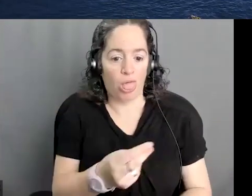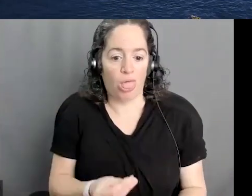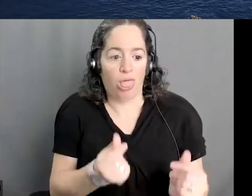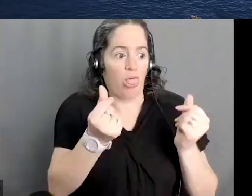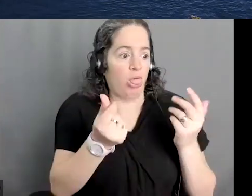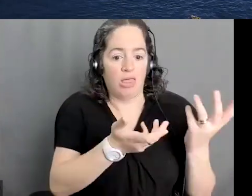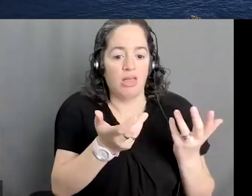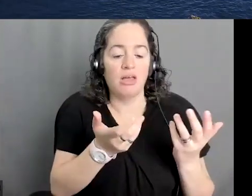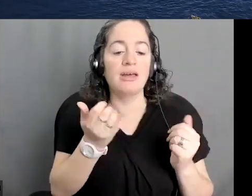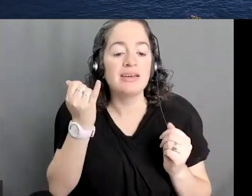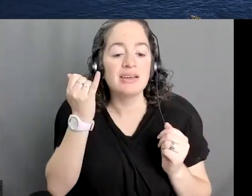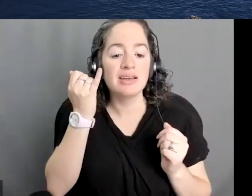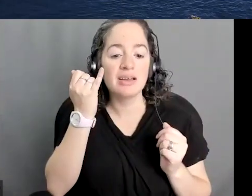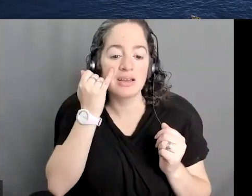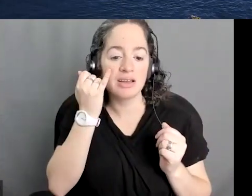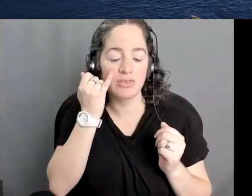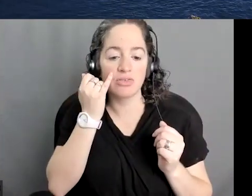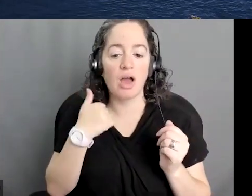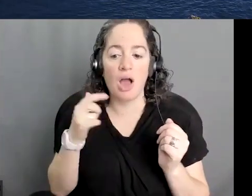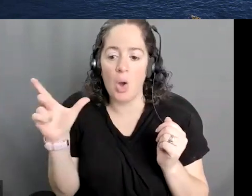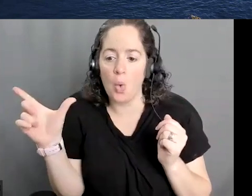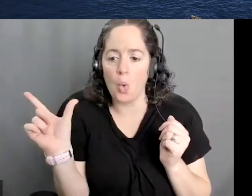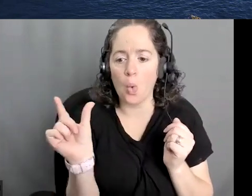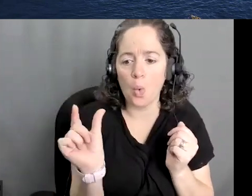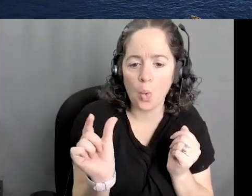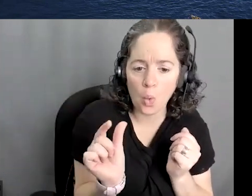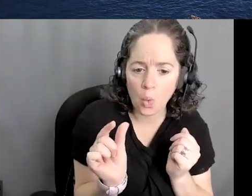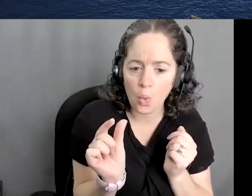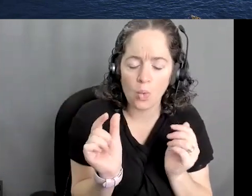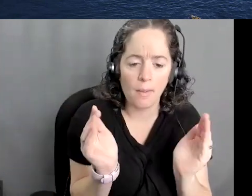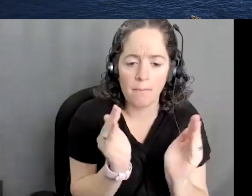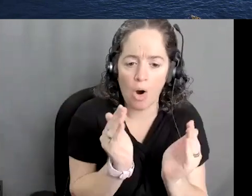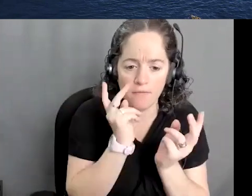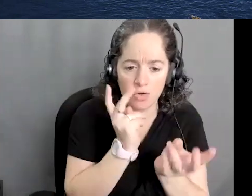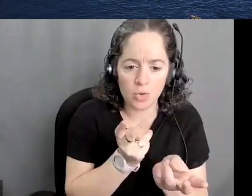or a narrower view of this and go to the first,